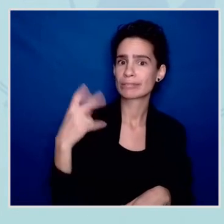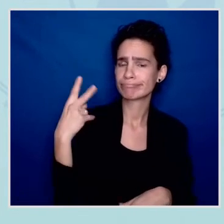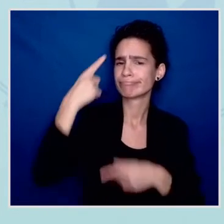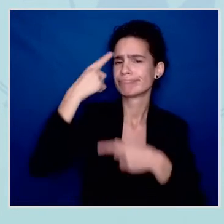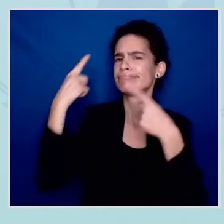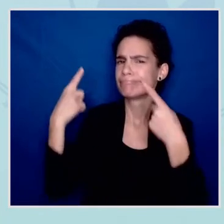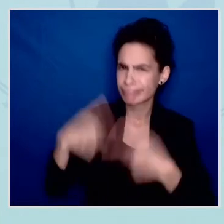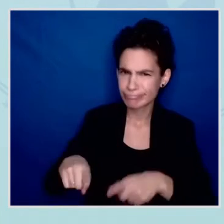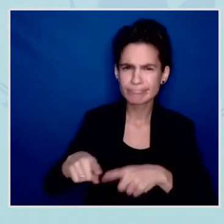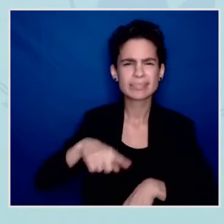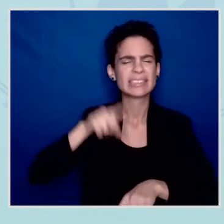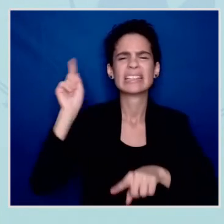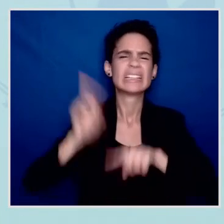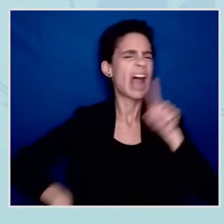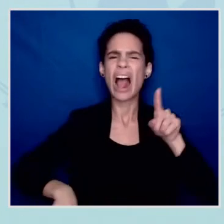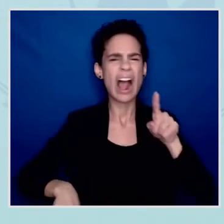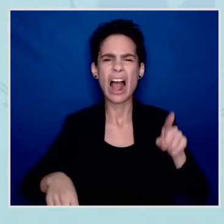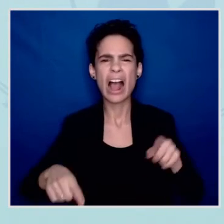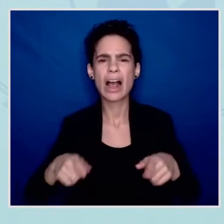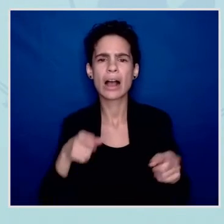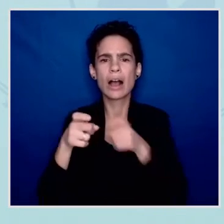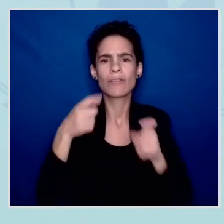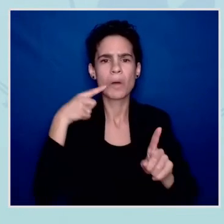AFTER TUESDAY'S CONTROL IN